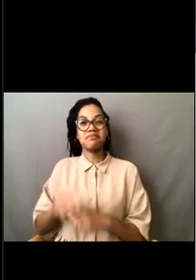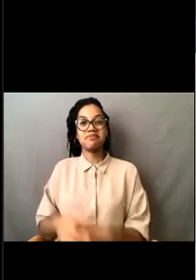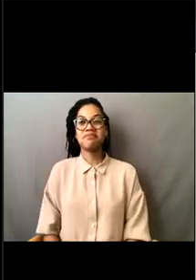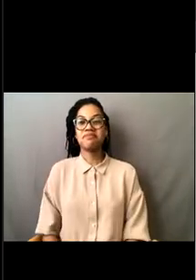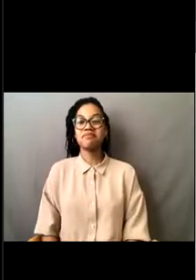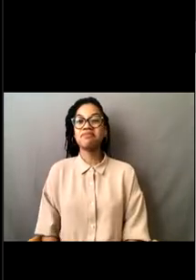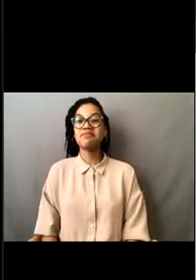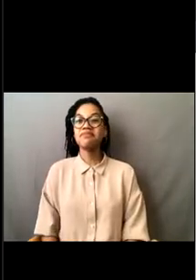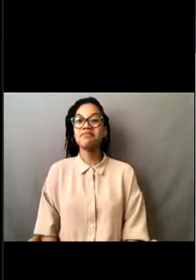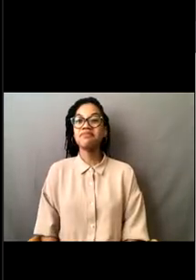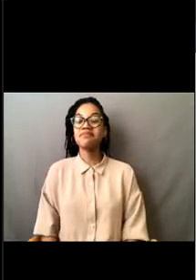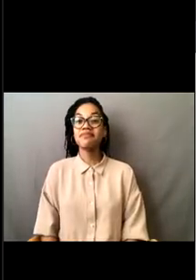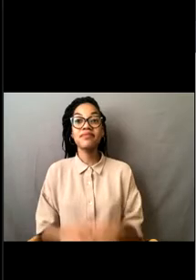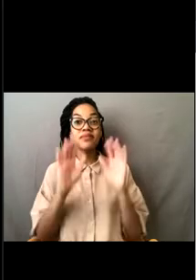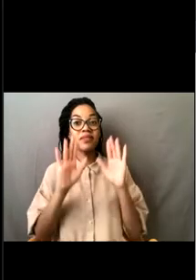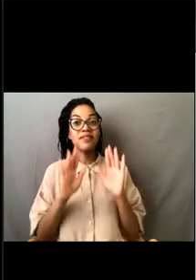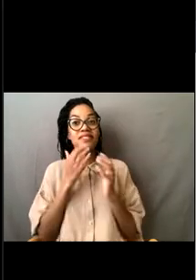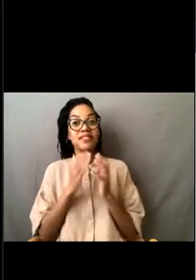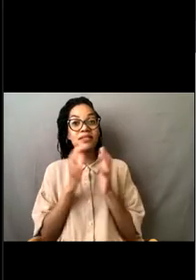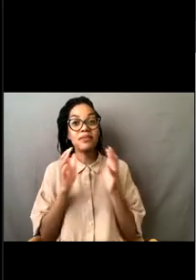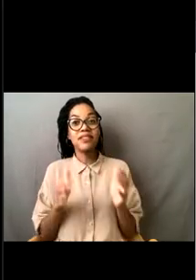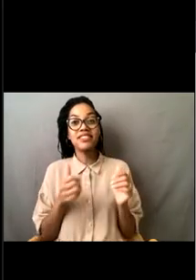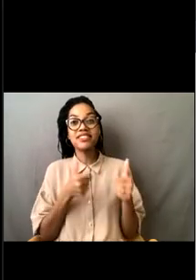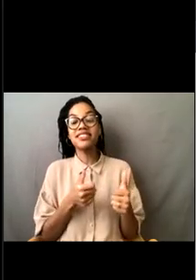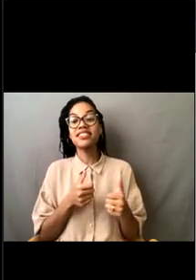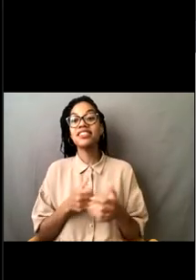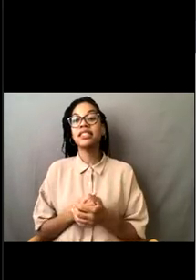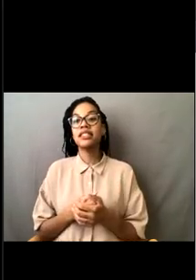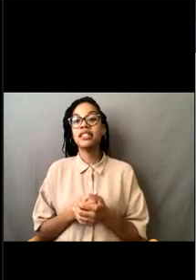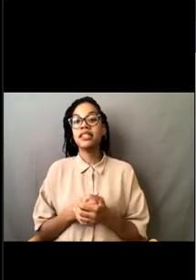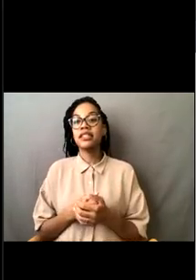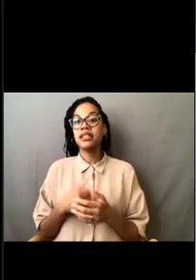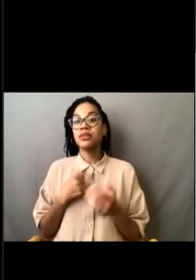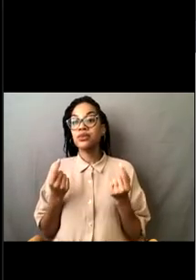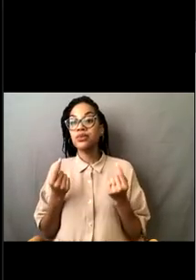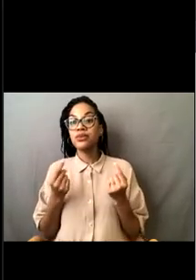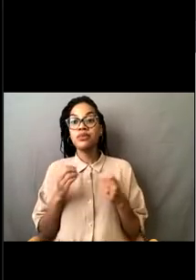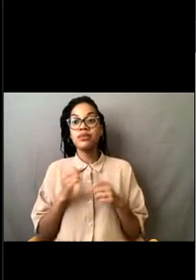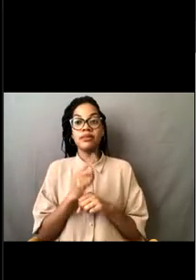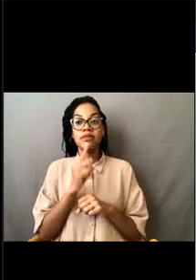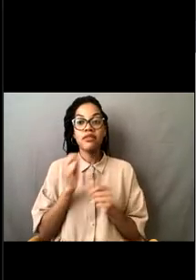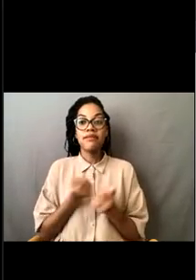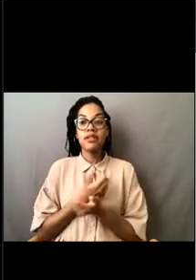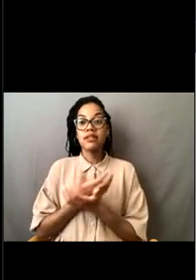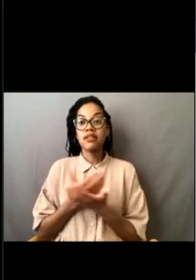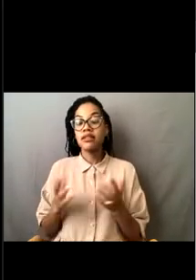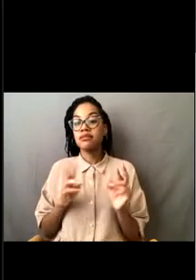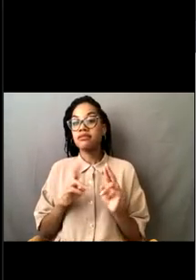Wonderful. Thank you so much. I'm just making sure everything is ready to go.